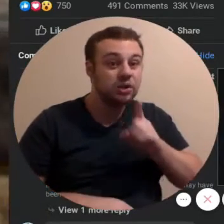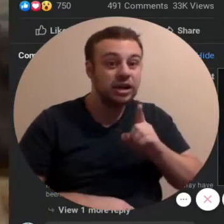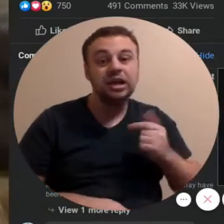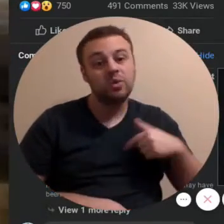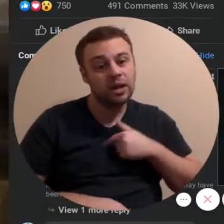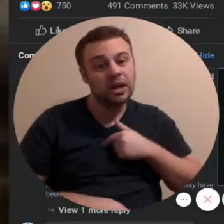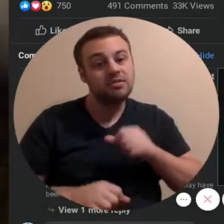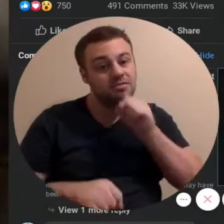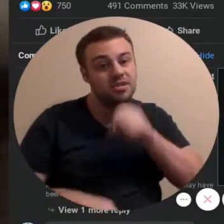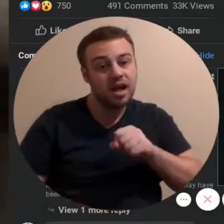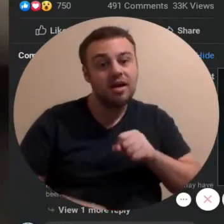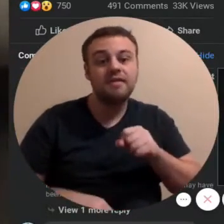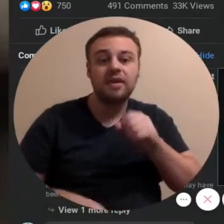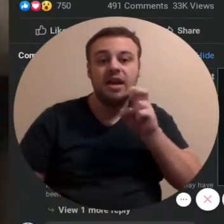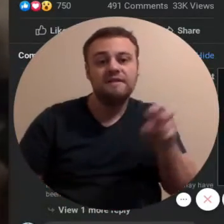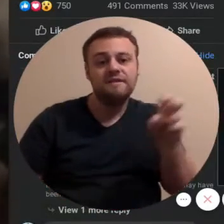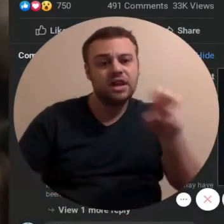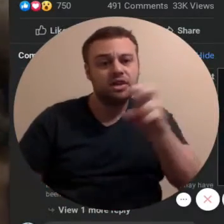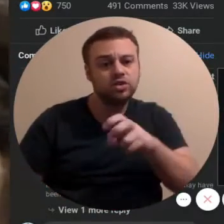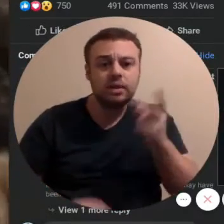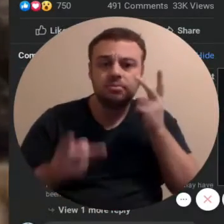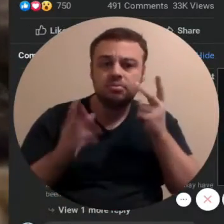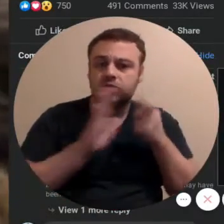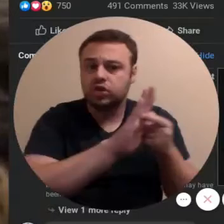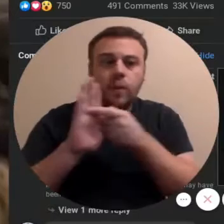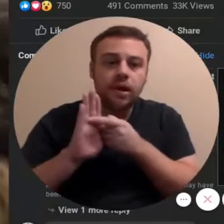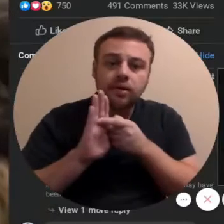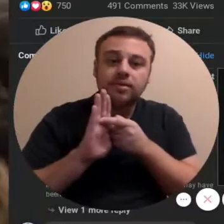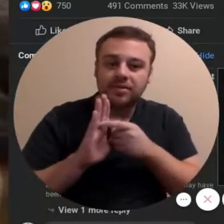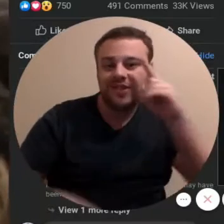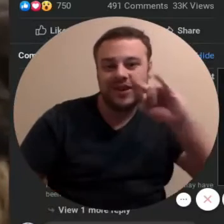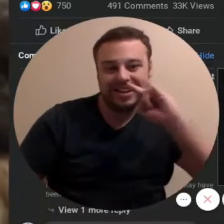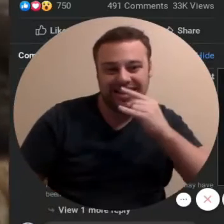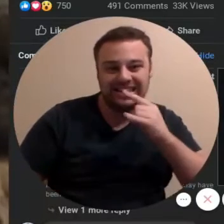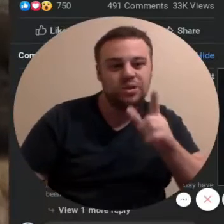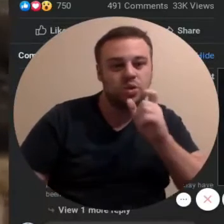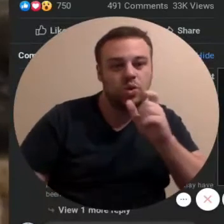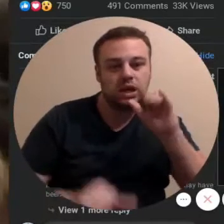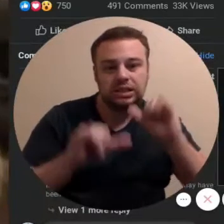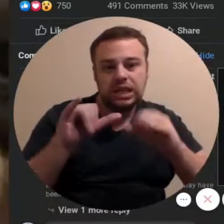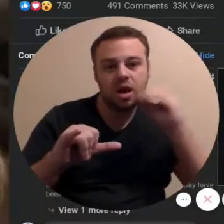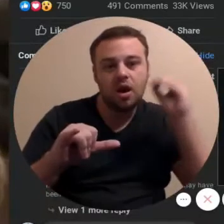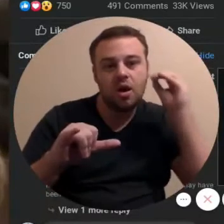getting their questions answered. We know we're all kind of up for a zoo fix.